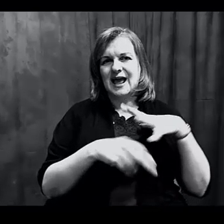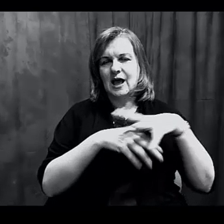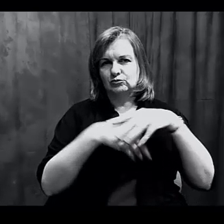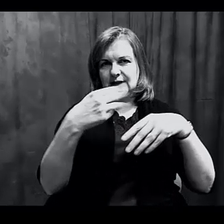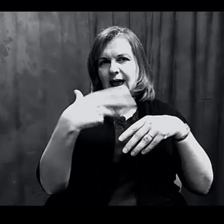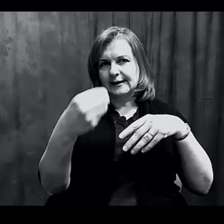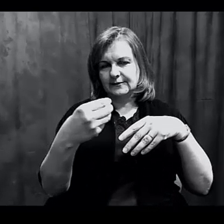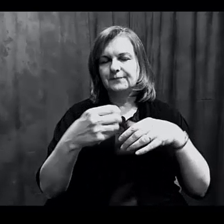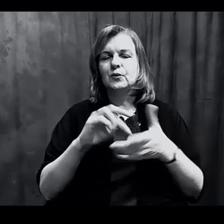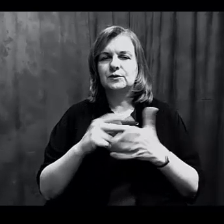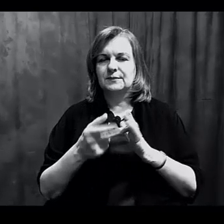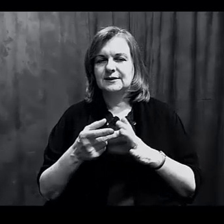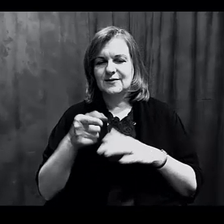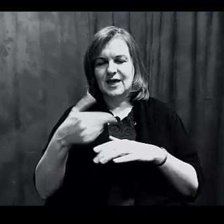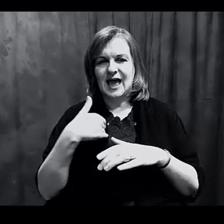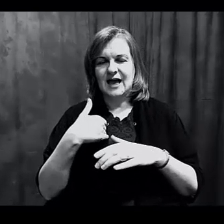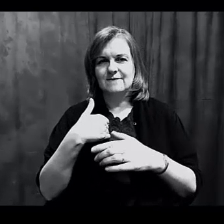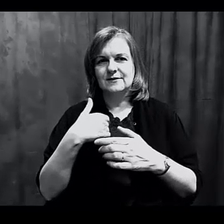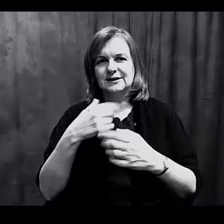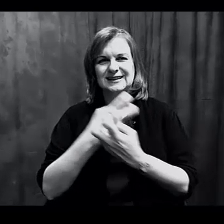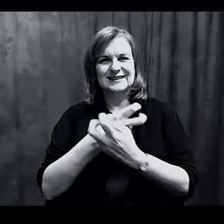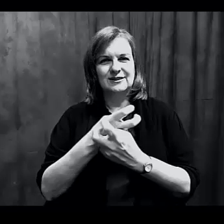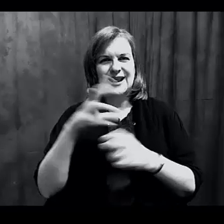particular subphyla